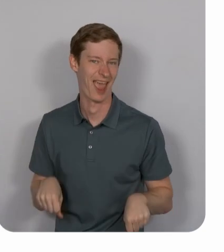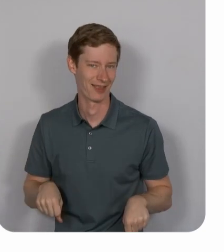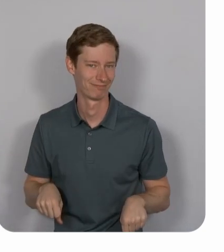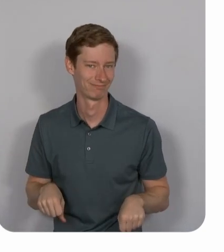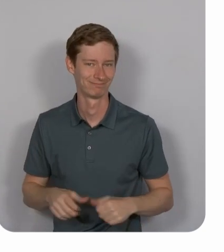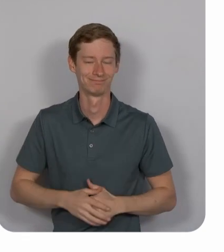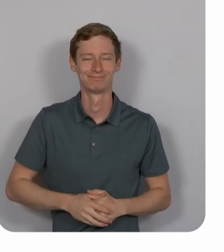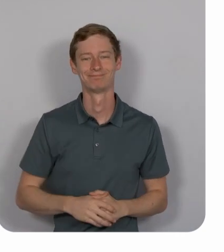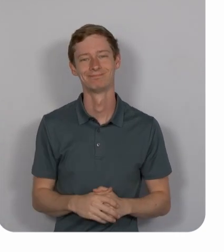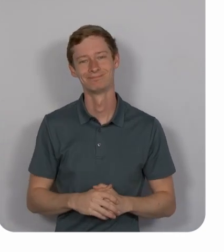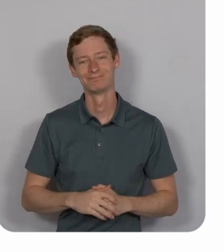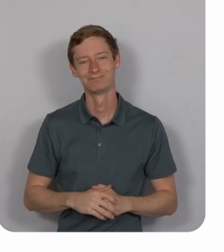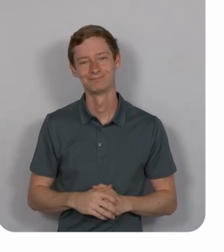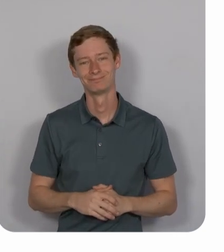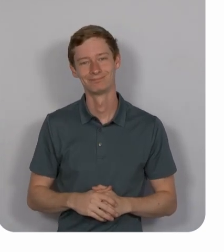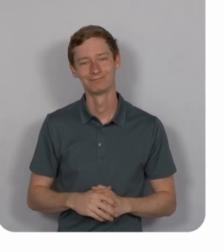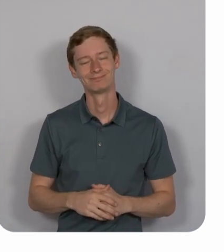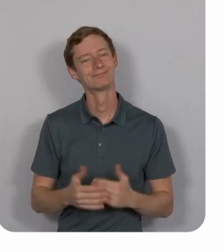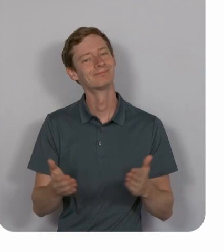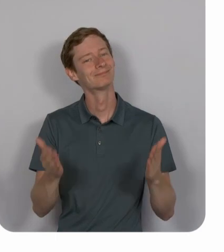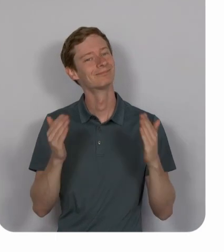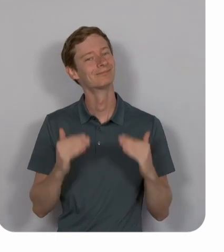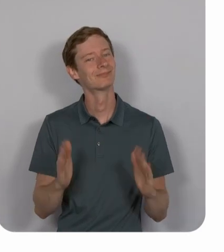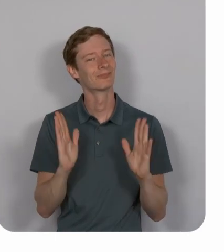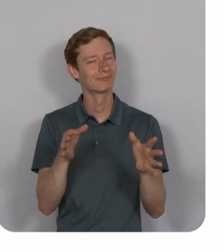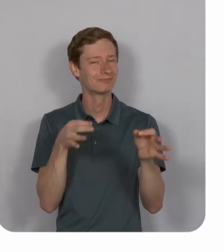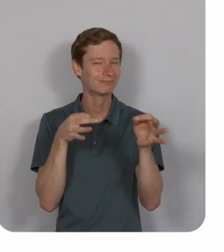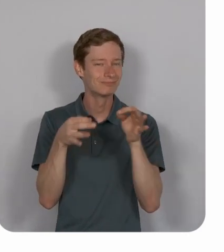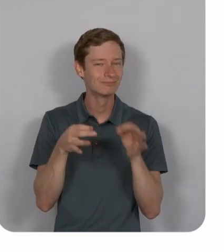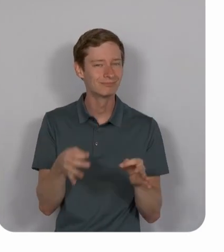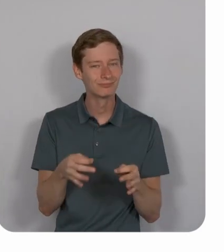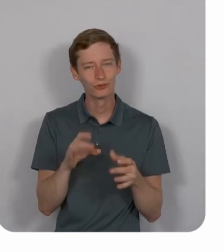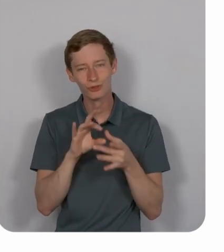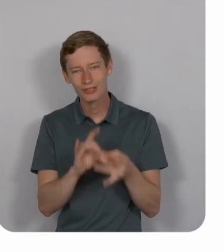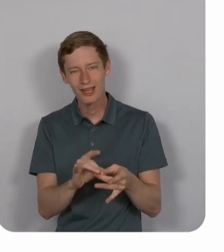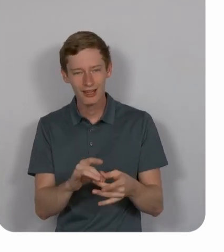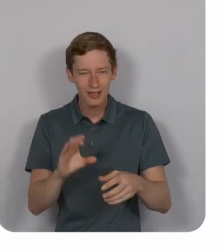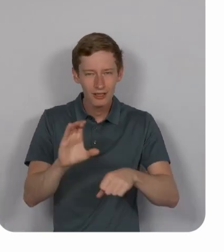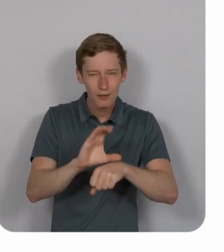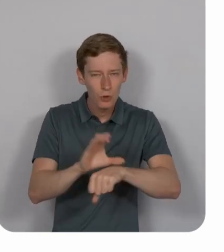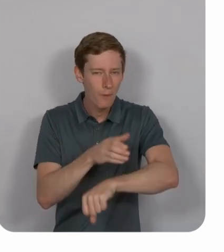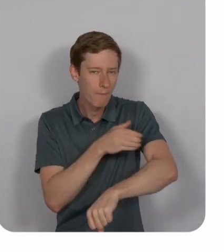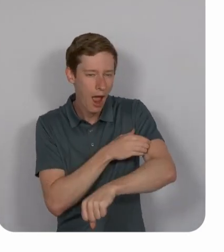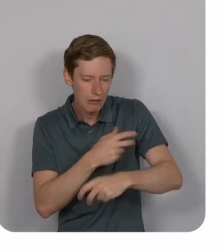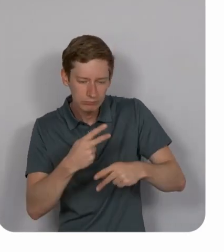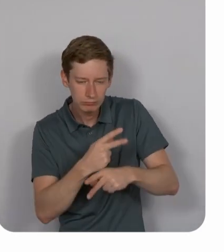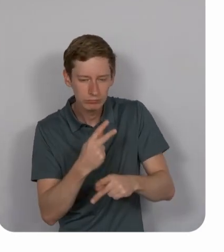Now I’d like to set some expectations regarding compute and battery life when using the mixed reality functionality.